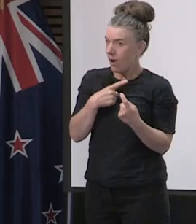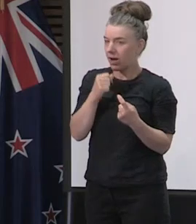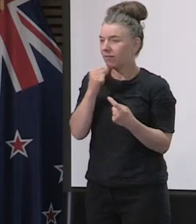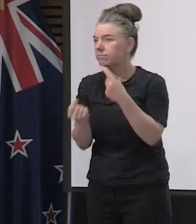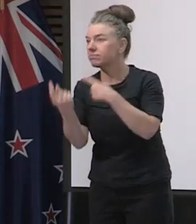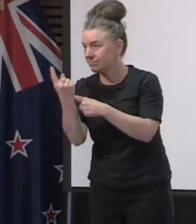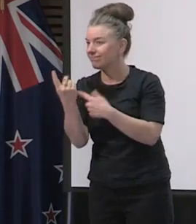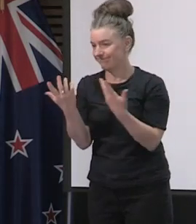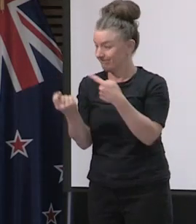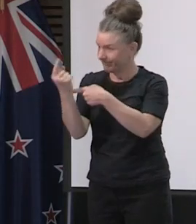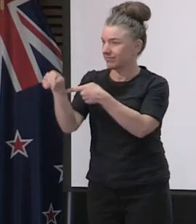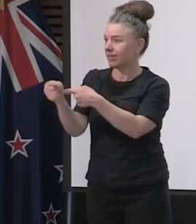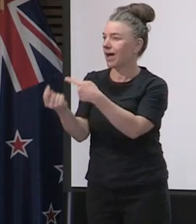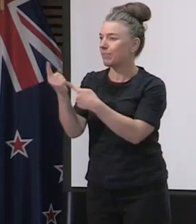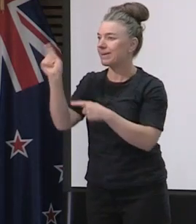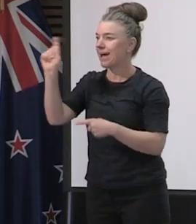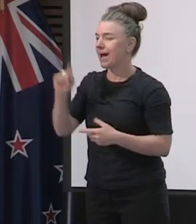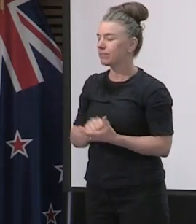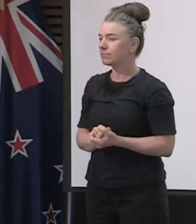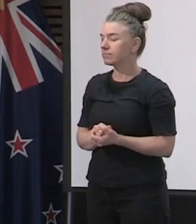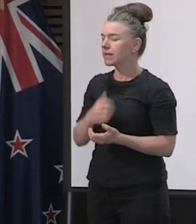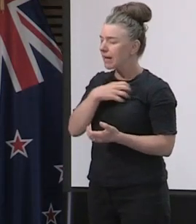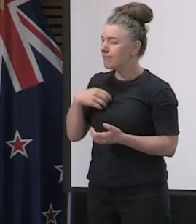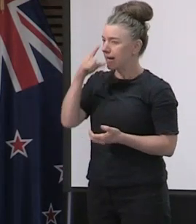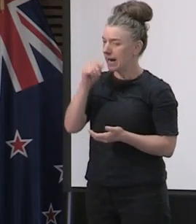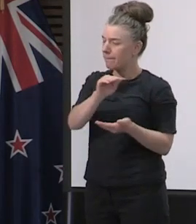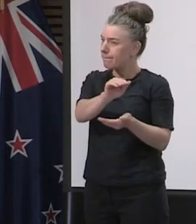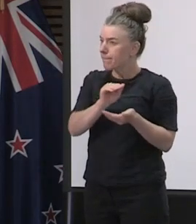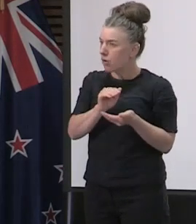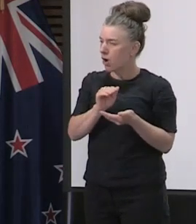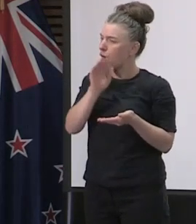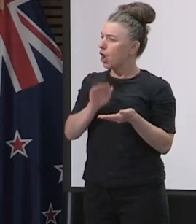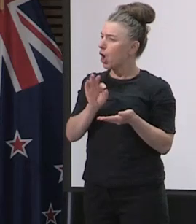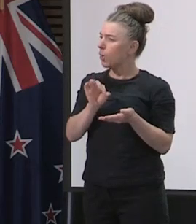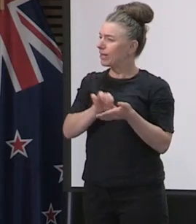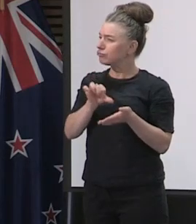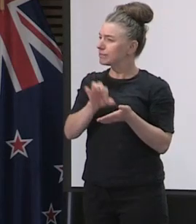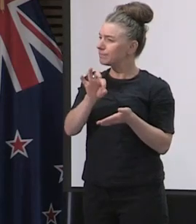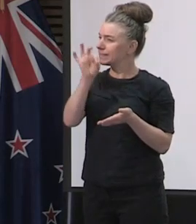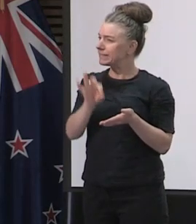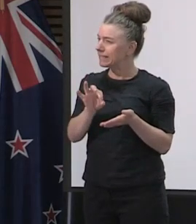Well, that day has well and truly arrived. The Government's ability to borrow